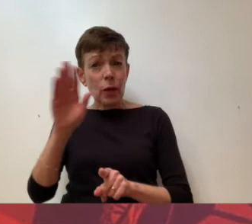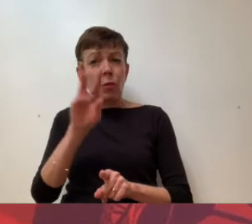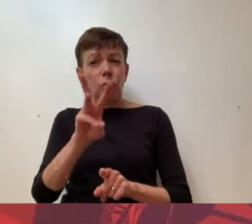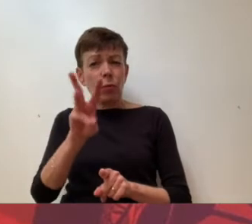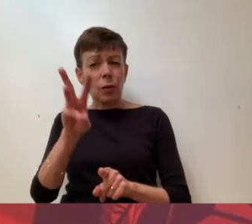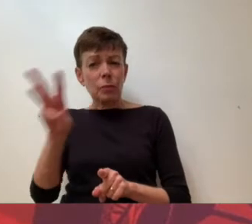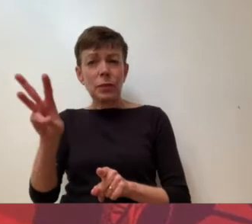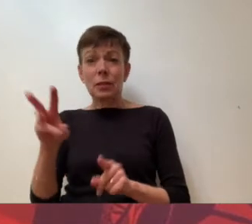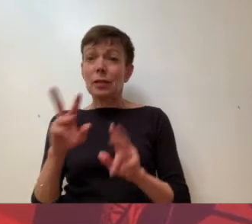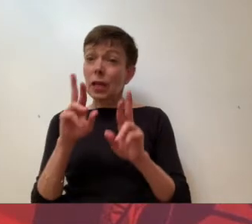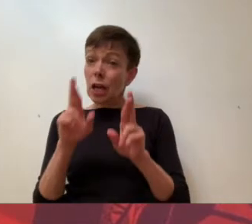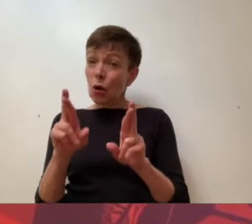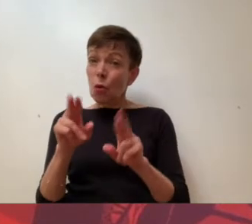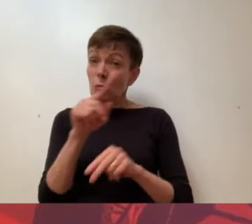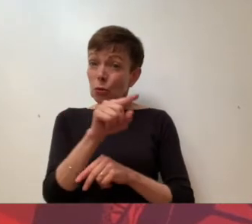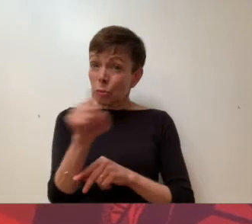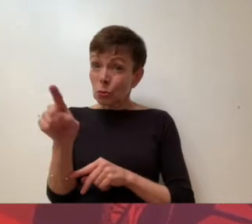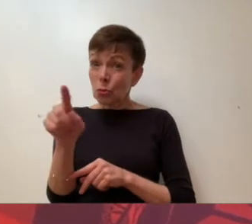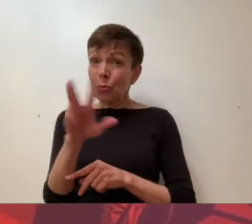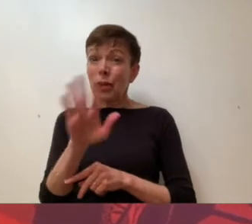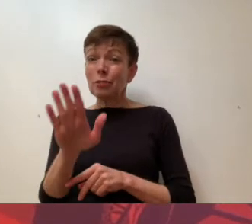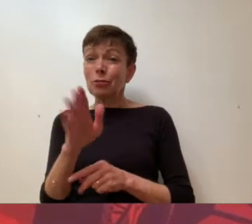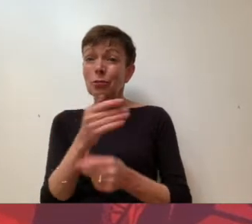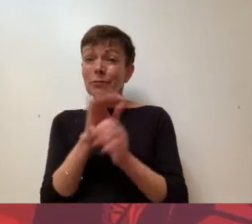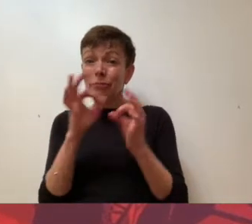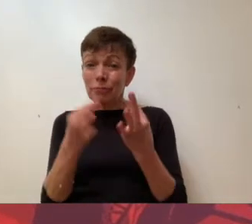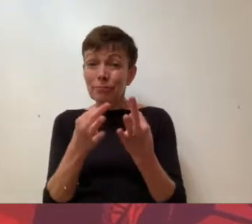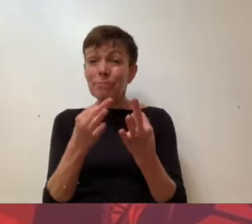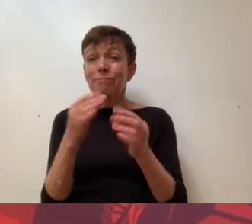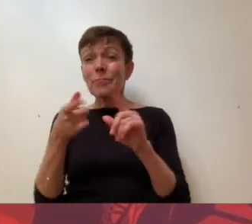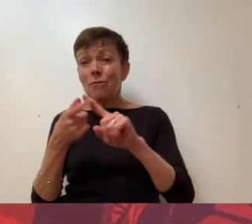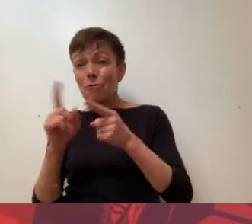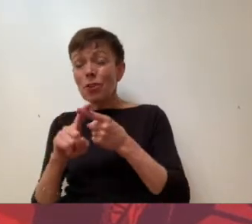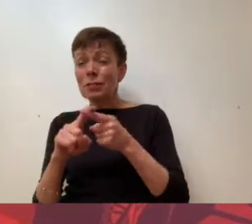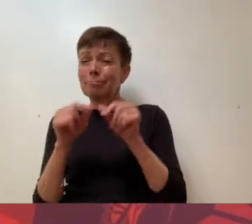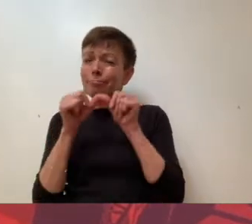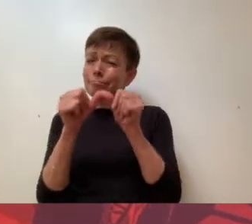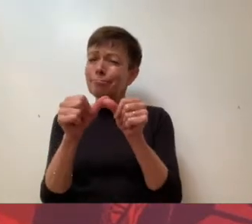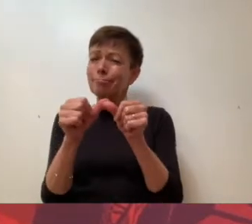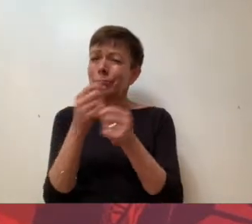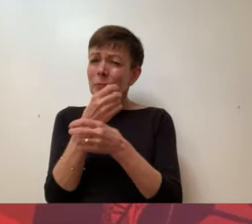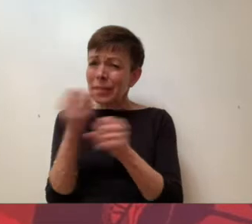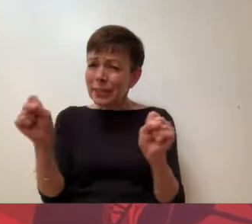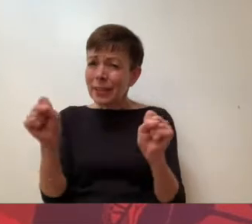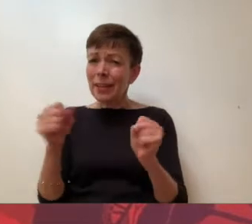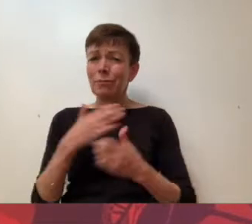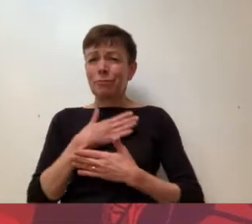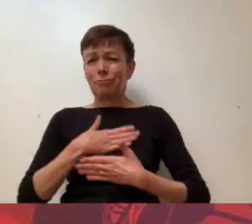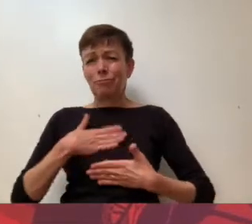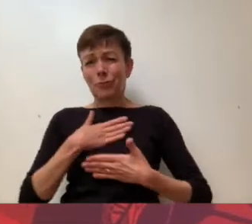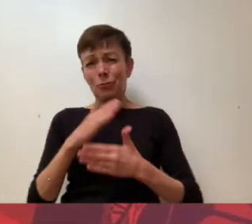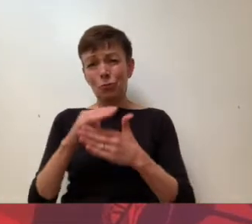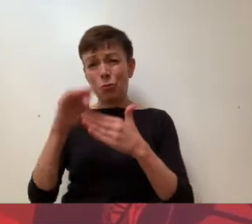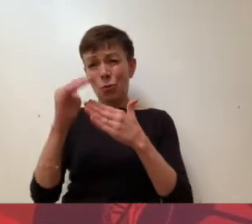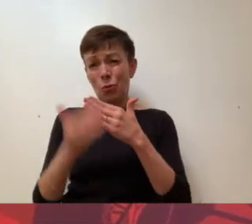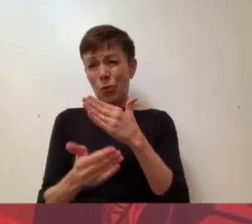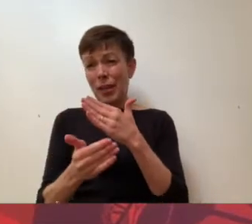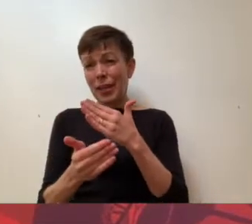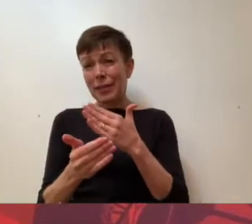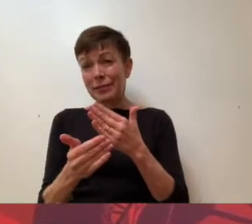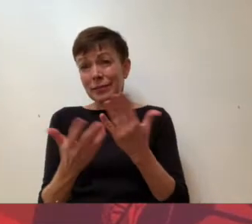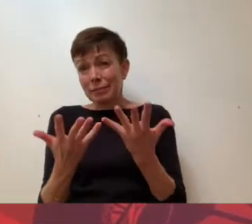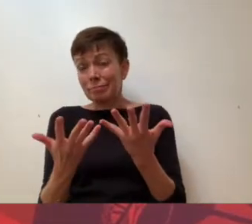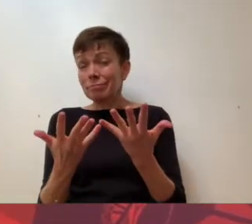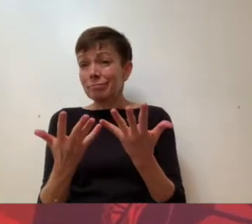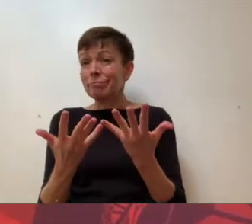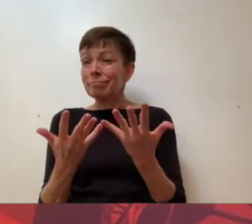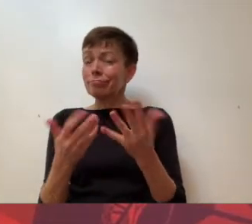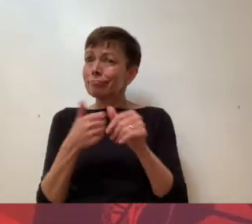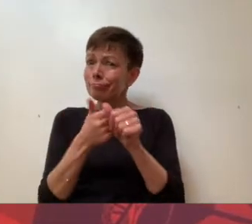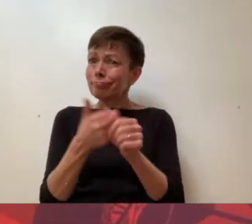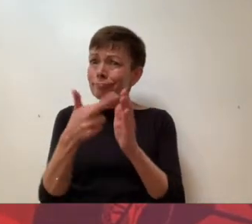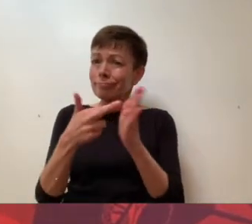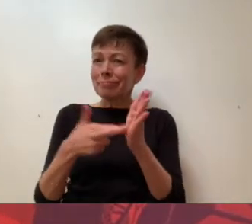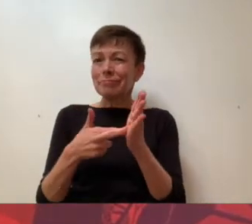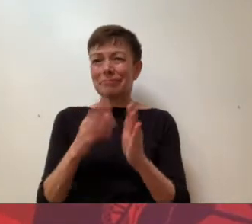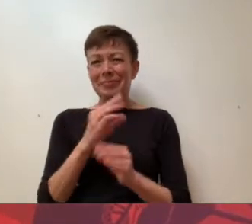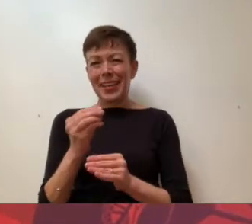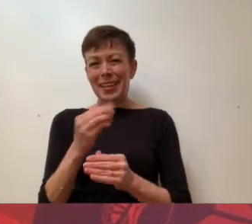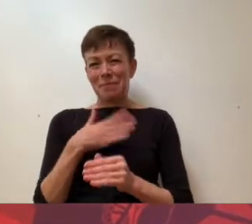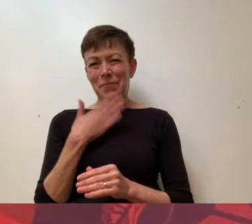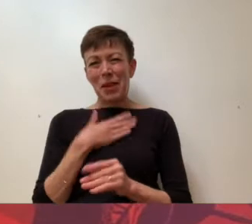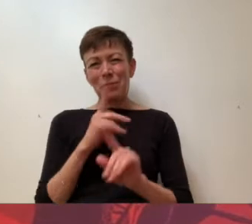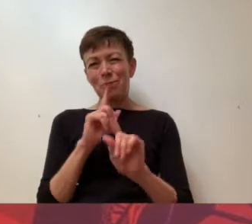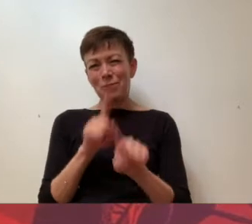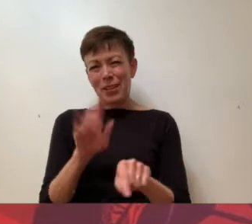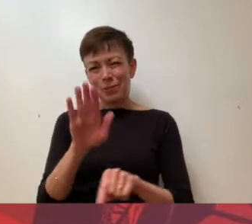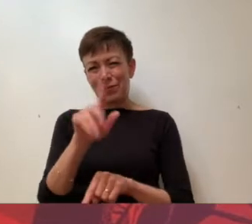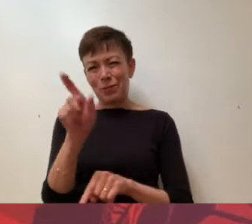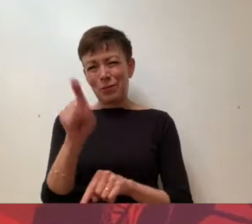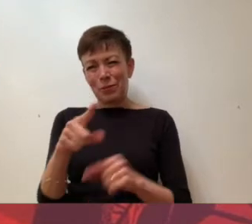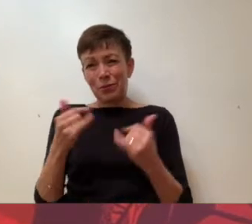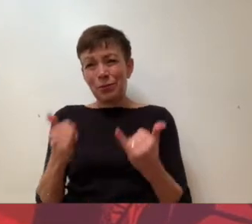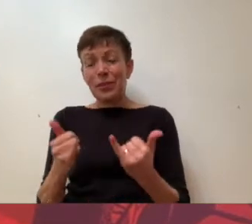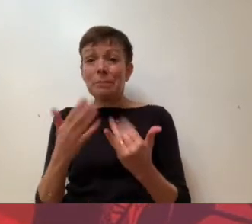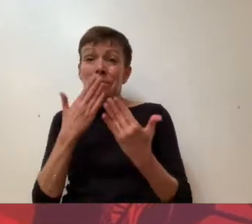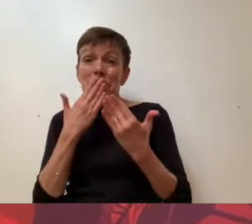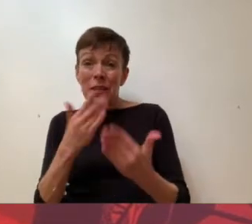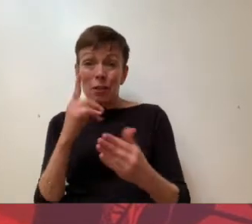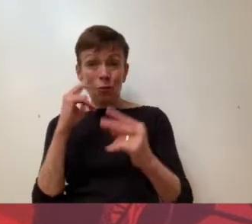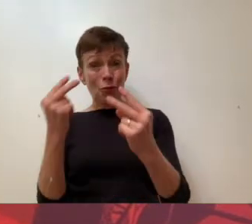Again, while our numbers in the Central Zone remain low in our community, now is the time